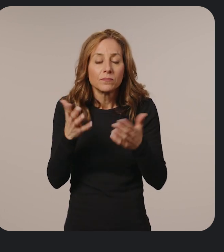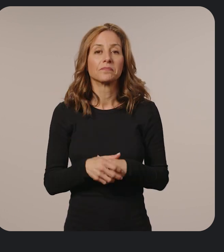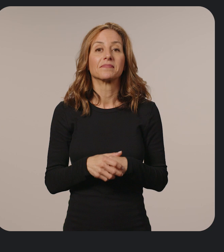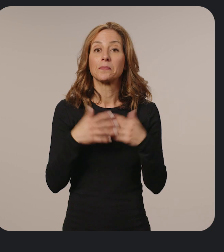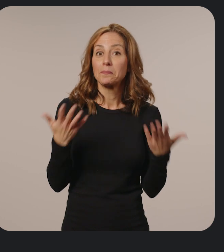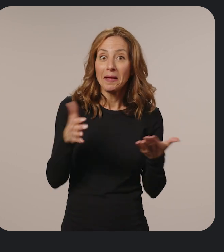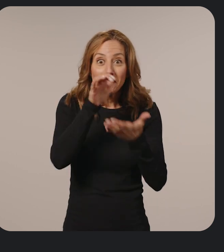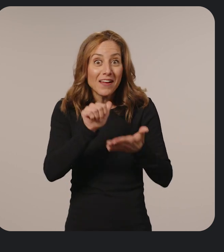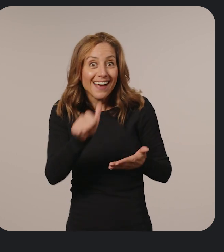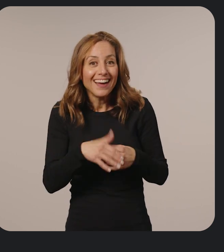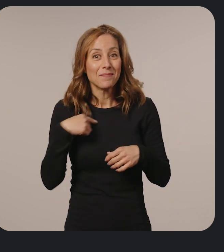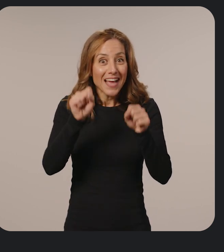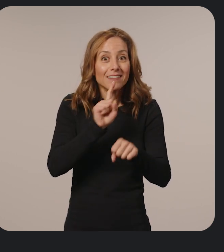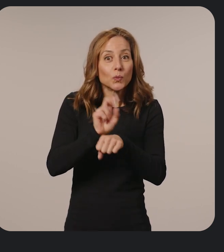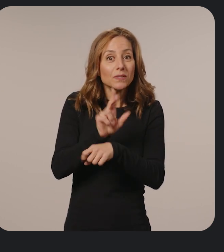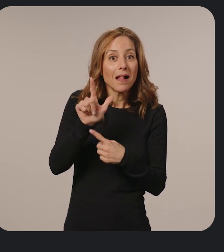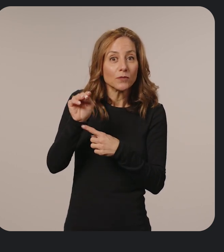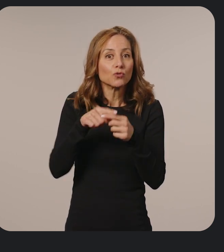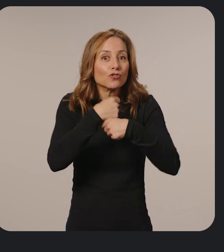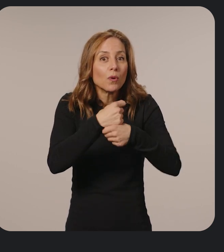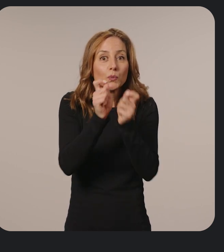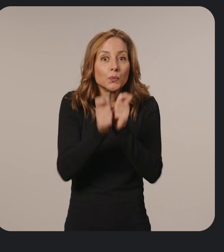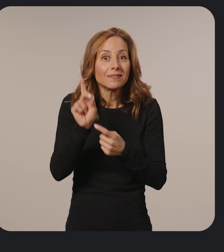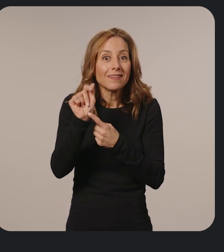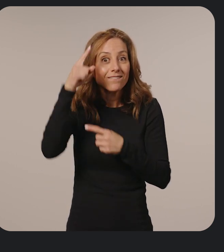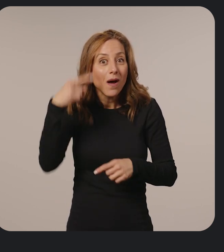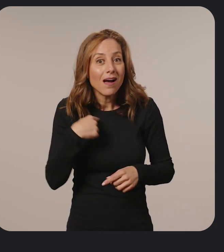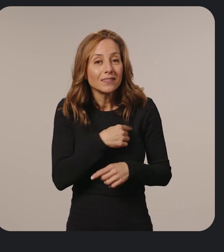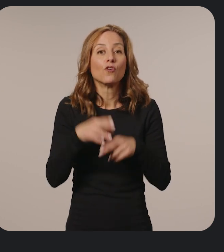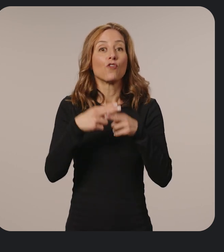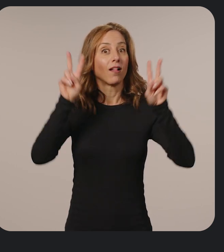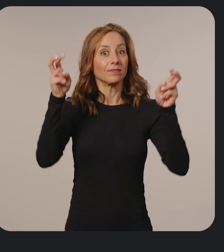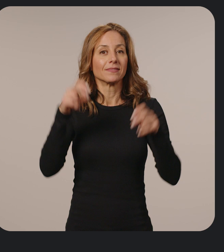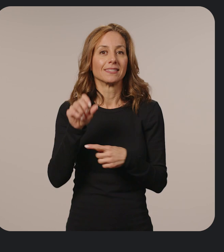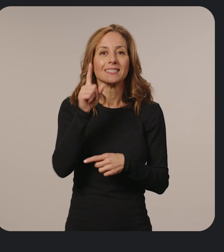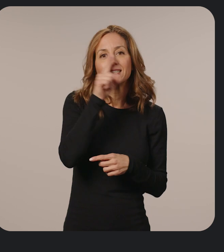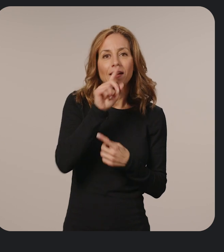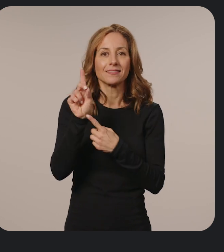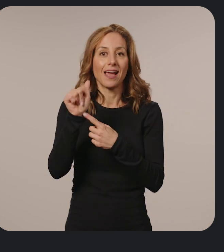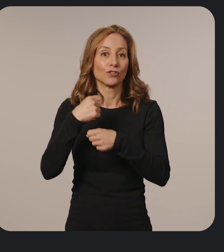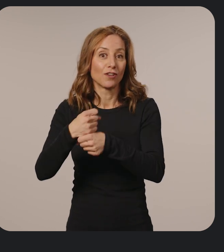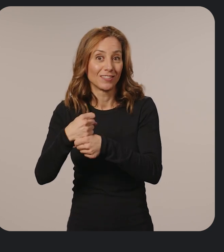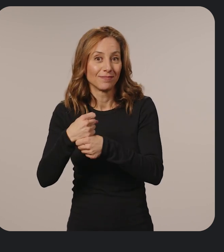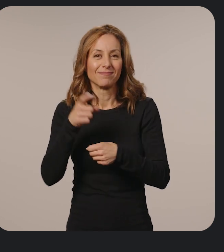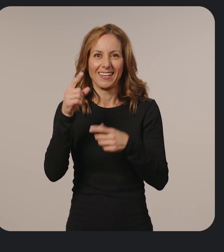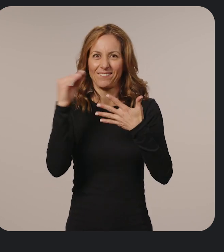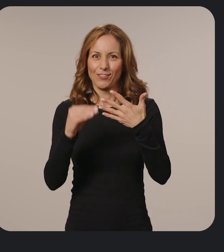we can actually use LLMs to generate tuning data for us. This is called synthetic data generation. And it's a feature that's coming to Maker Suite soon.